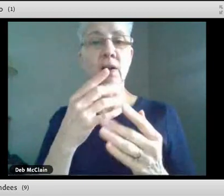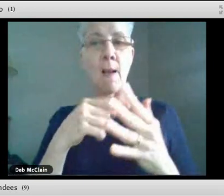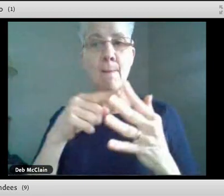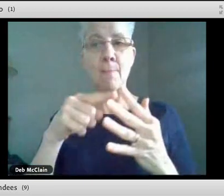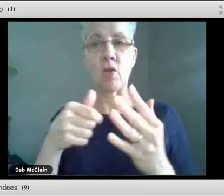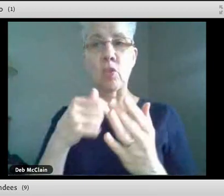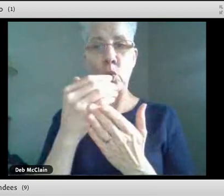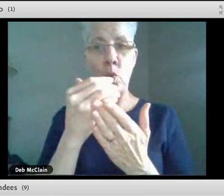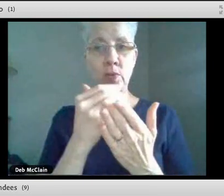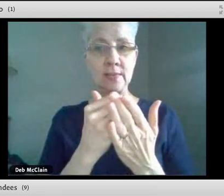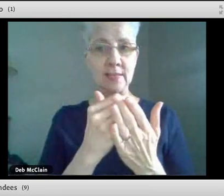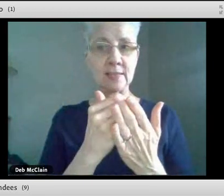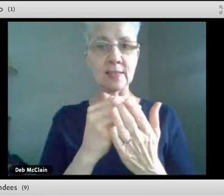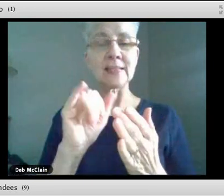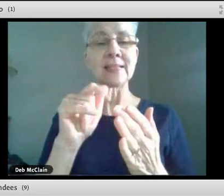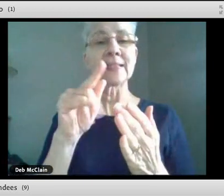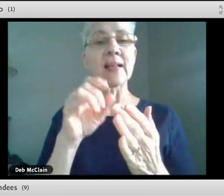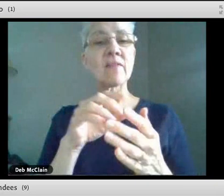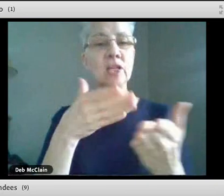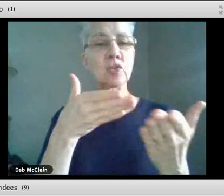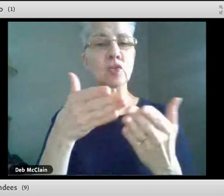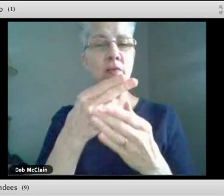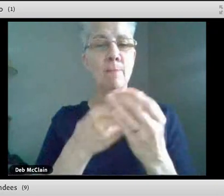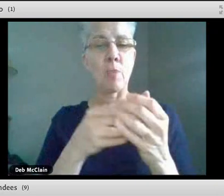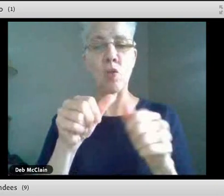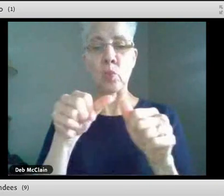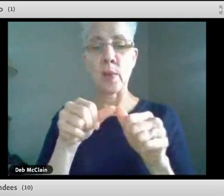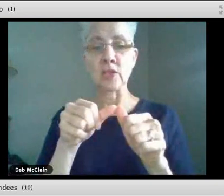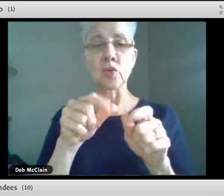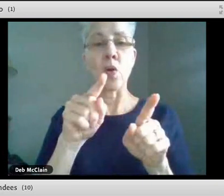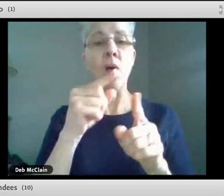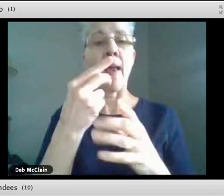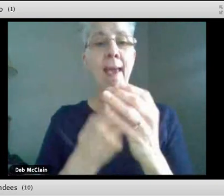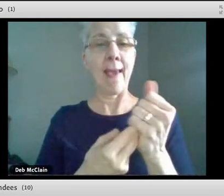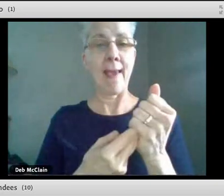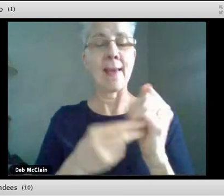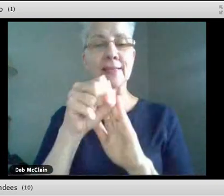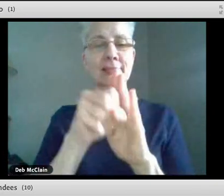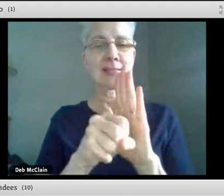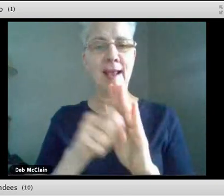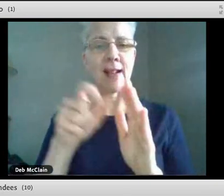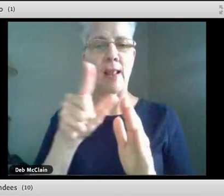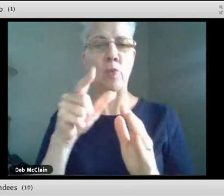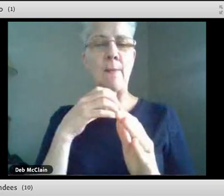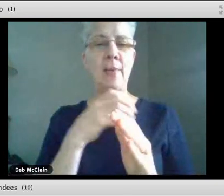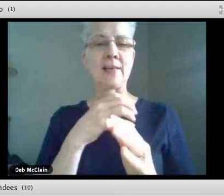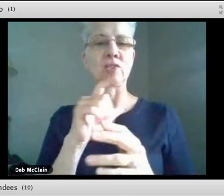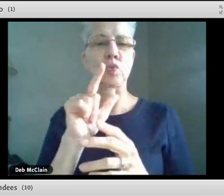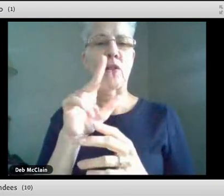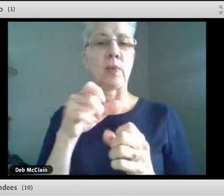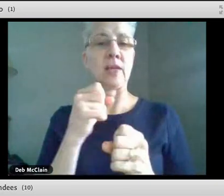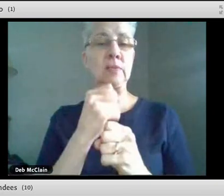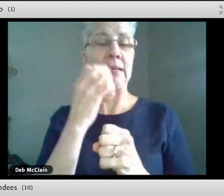among other courses. Stephanie serves on both regional and state library committees, and she has 23 years of experience